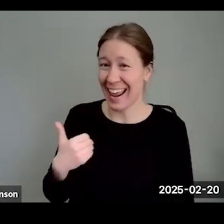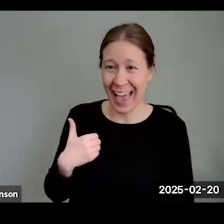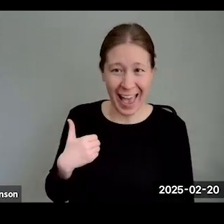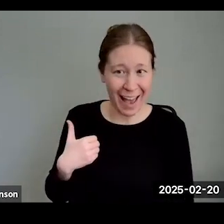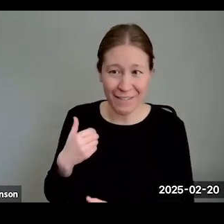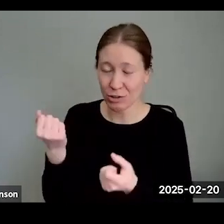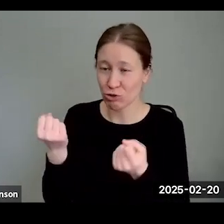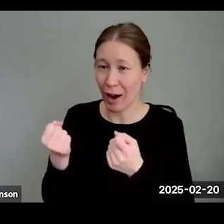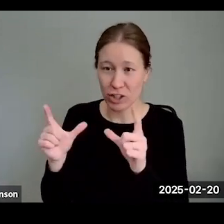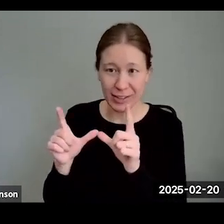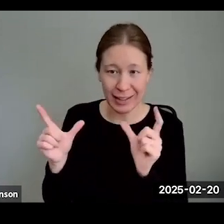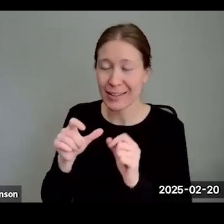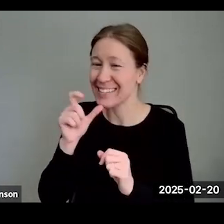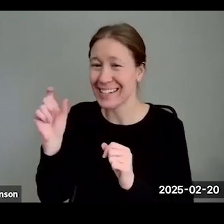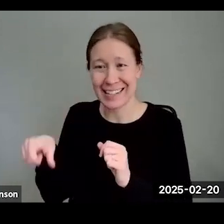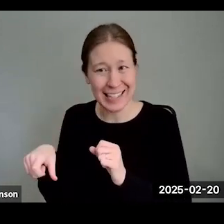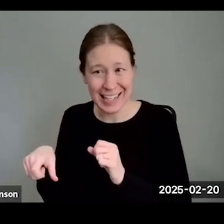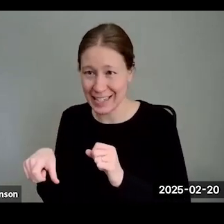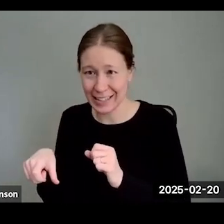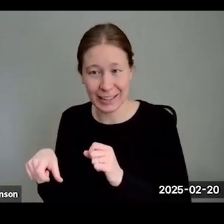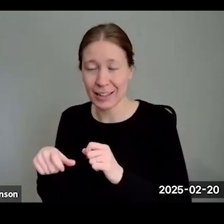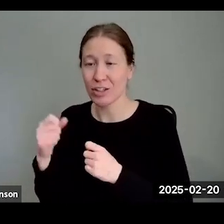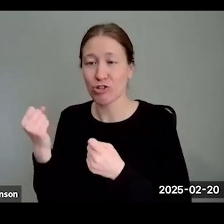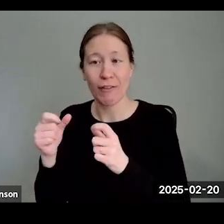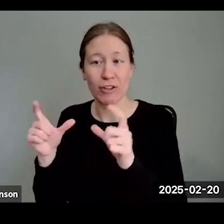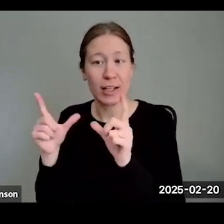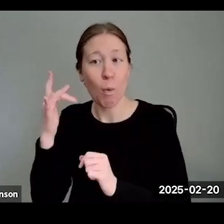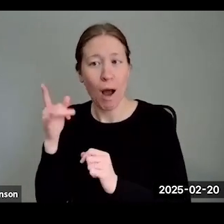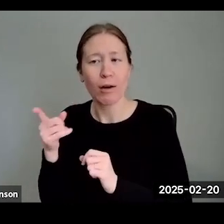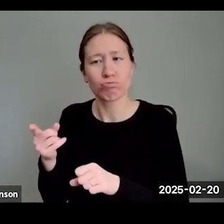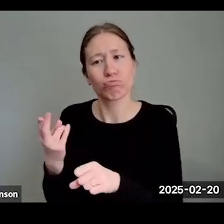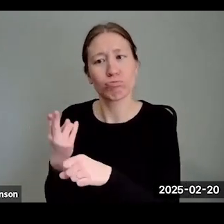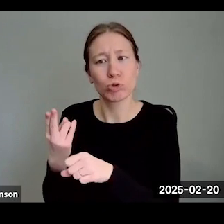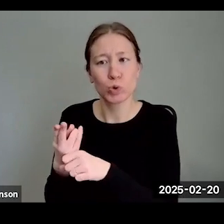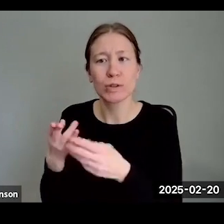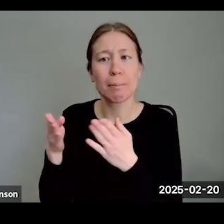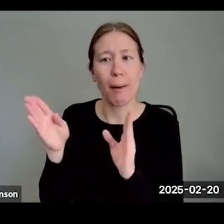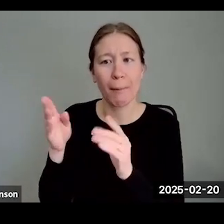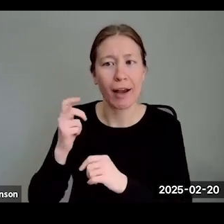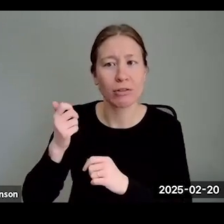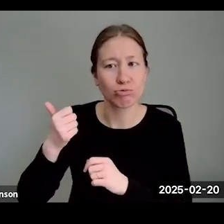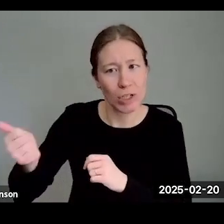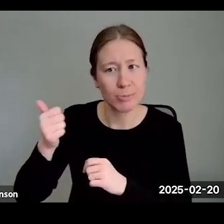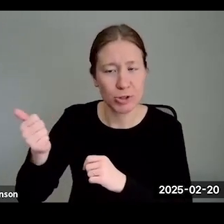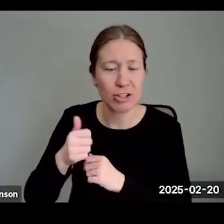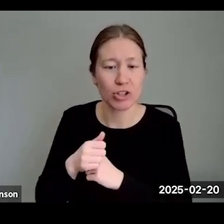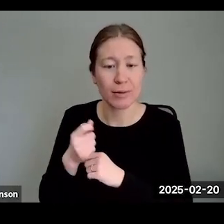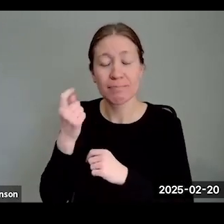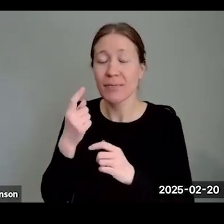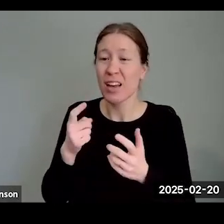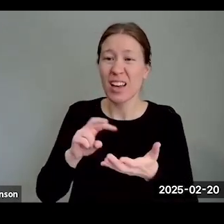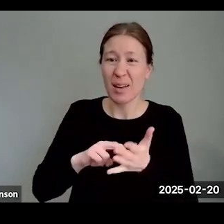because she used public transportation. Driving was not an essential function of the position